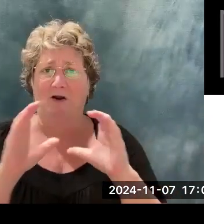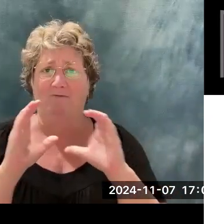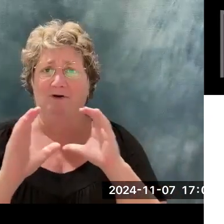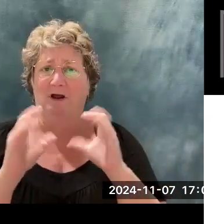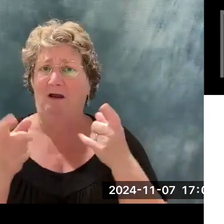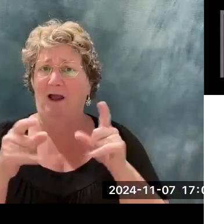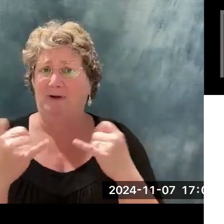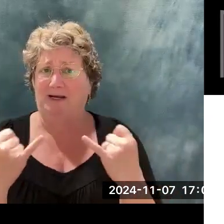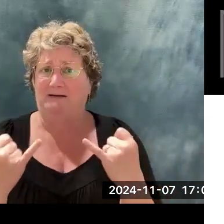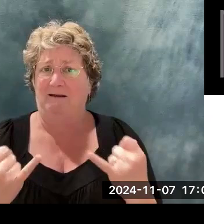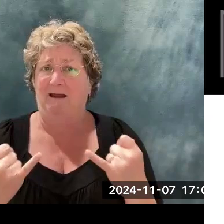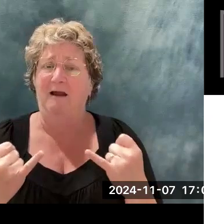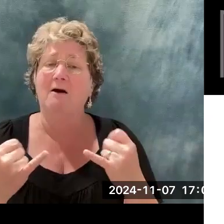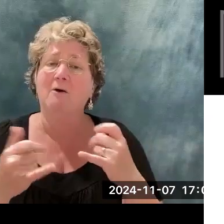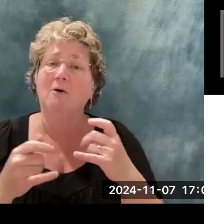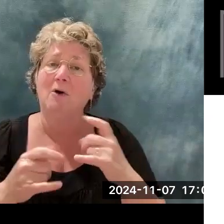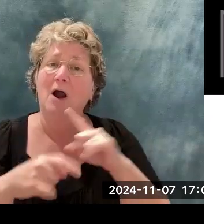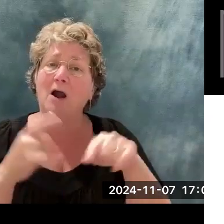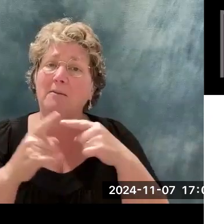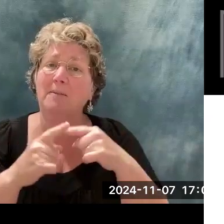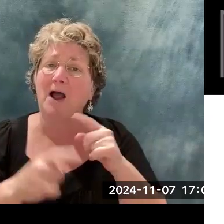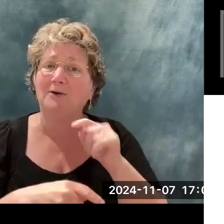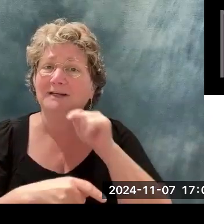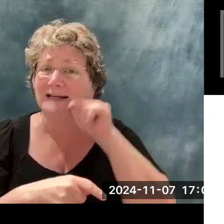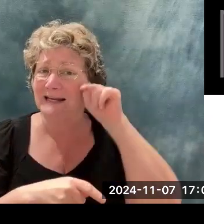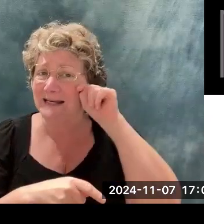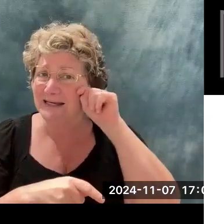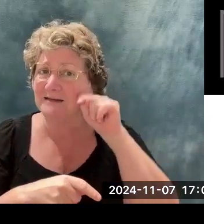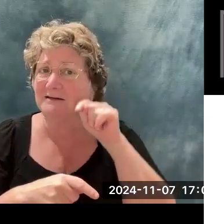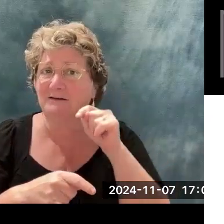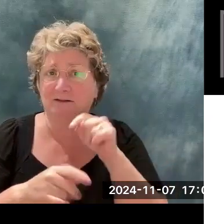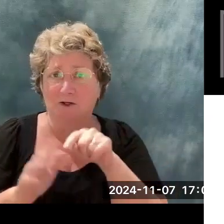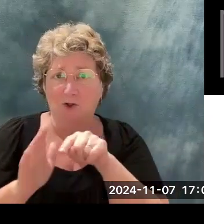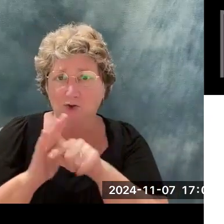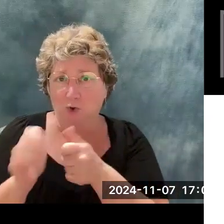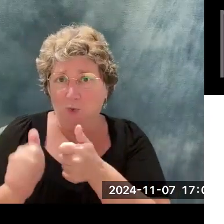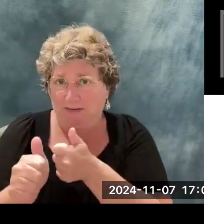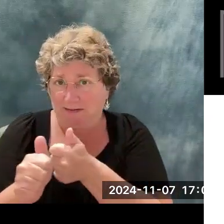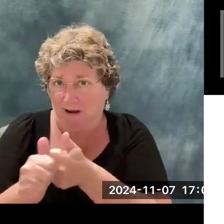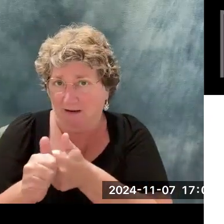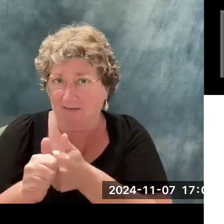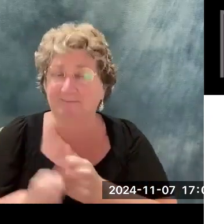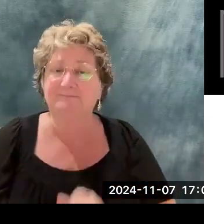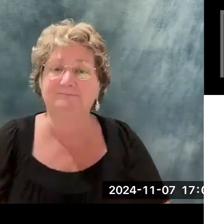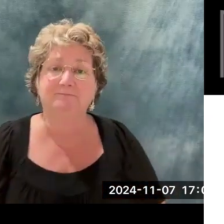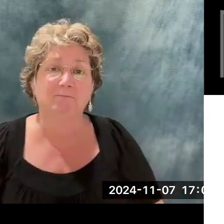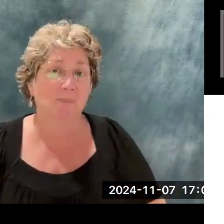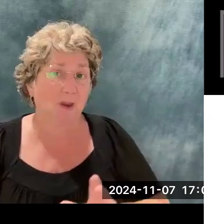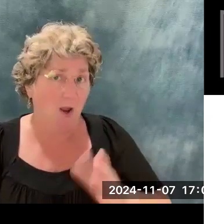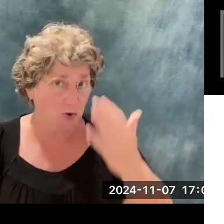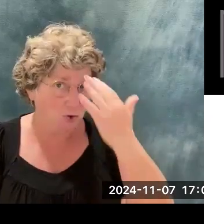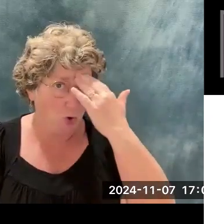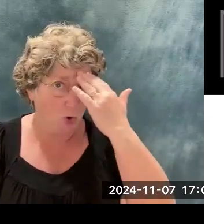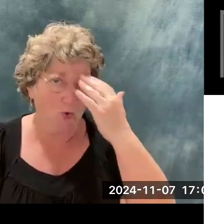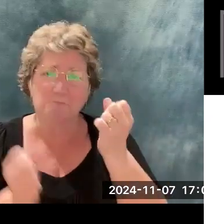Please know that there are a number of supports available for you and your families, and our